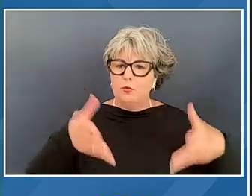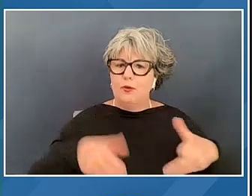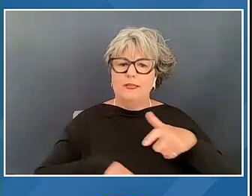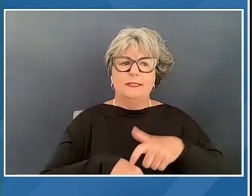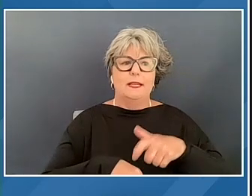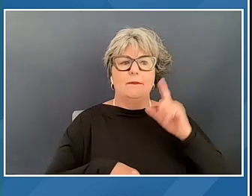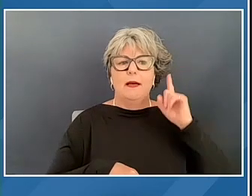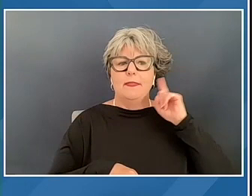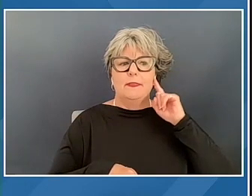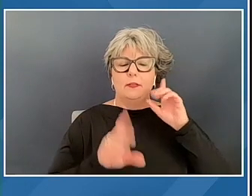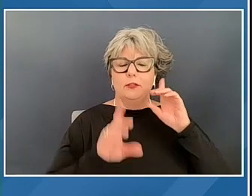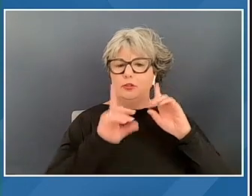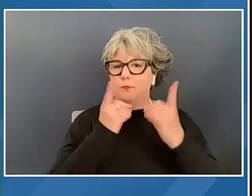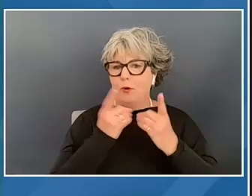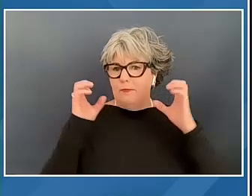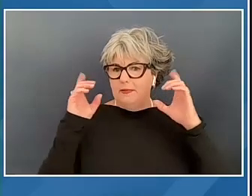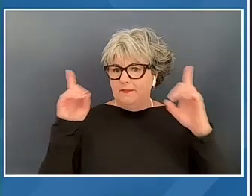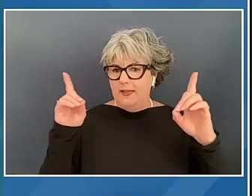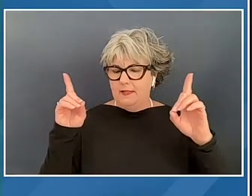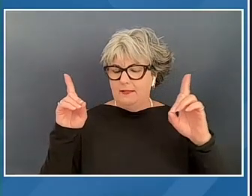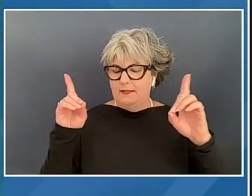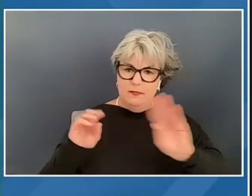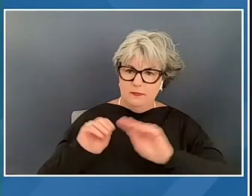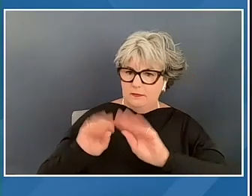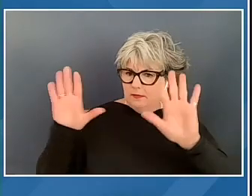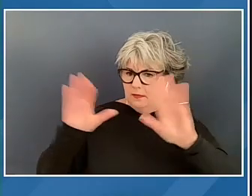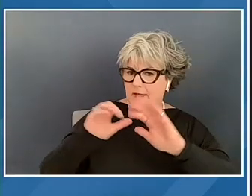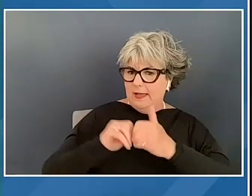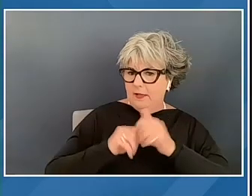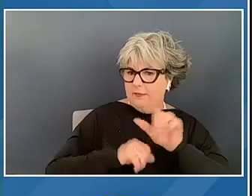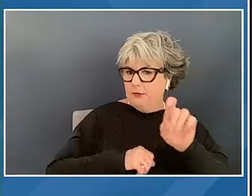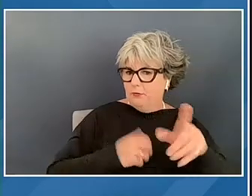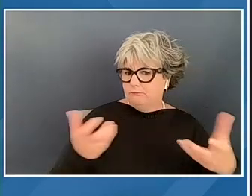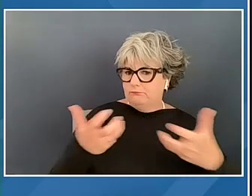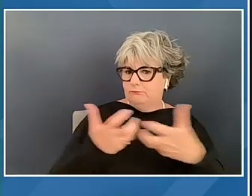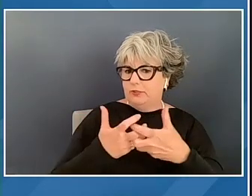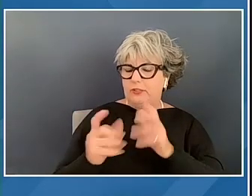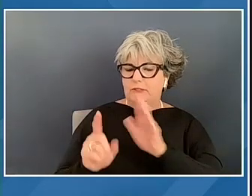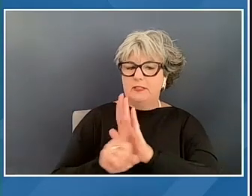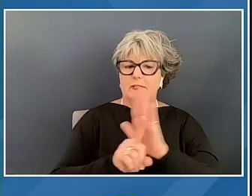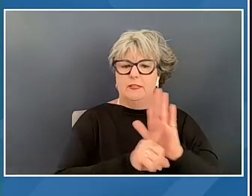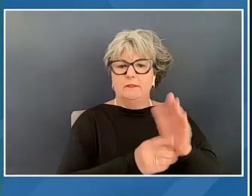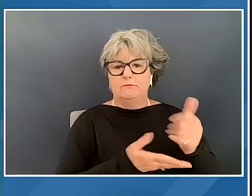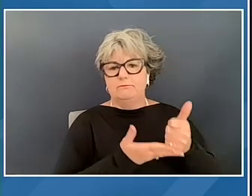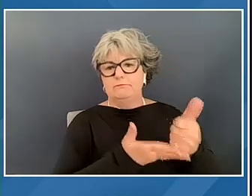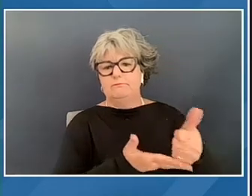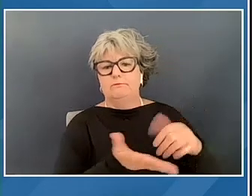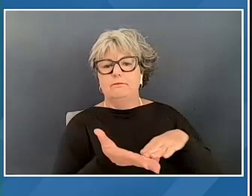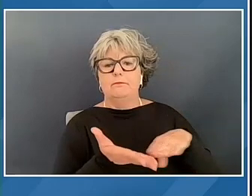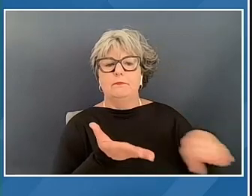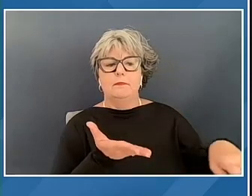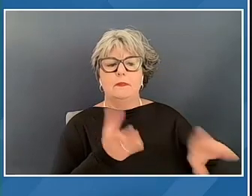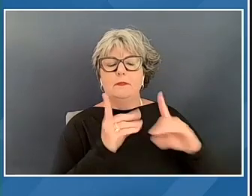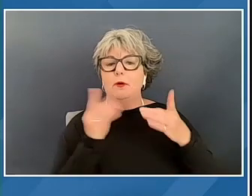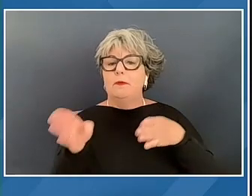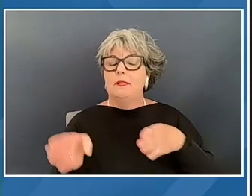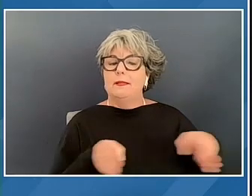Department some clarity around how this question fits within the relief that the Department is planning on, or considering